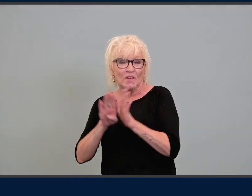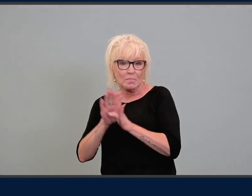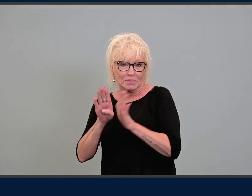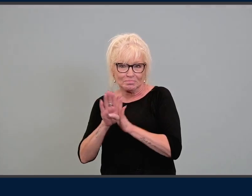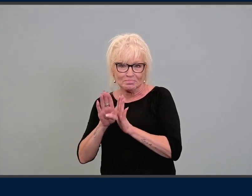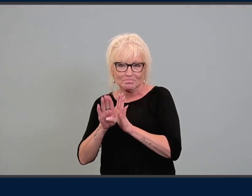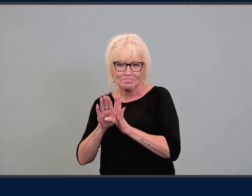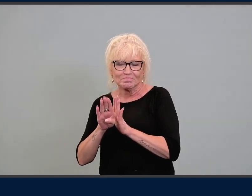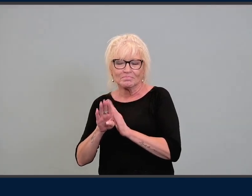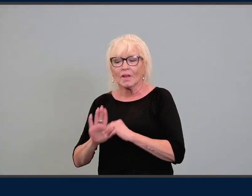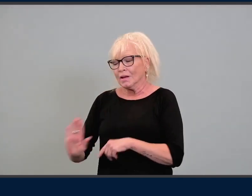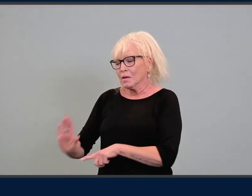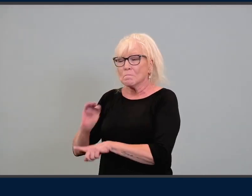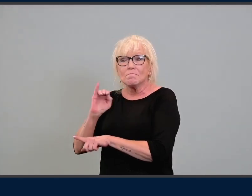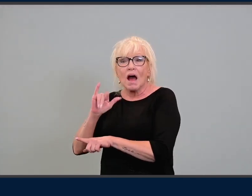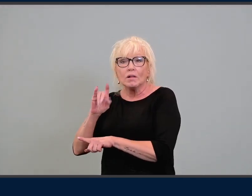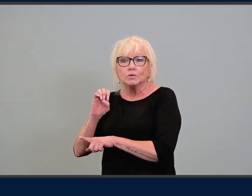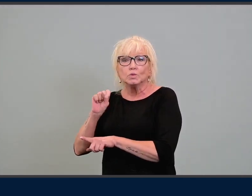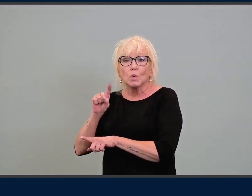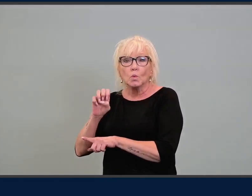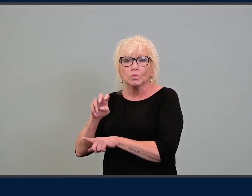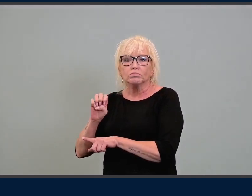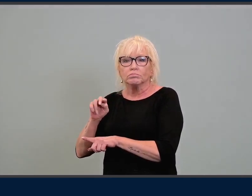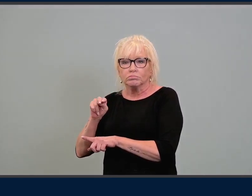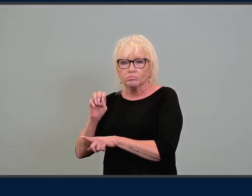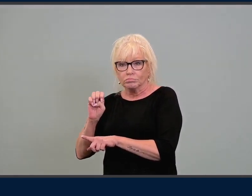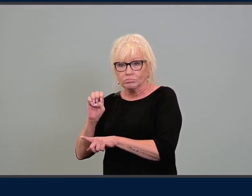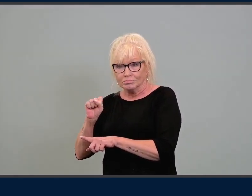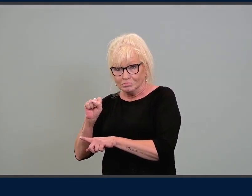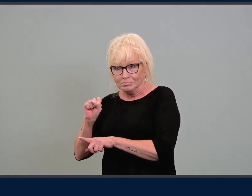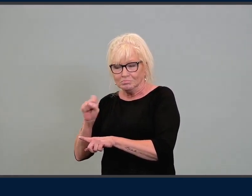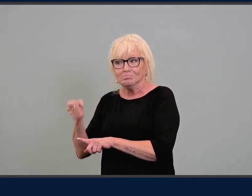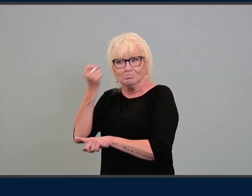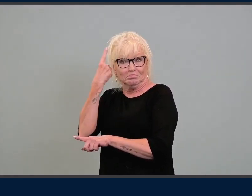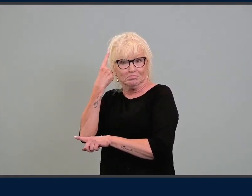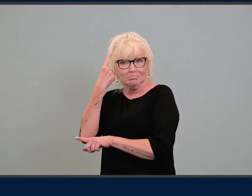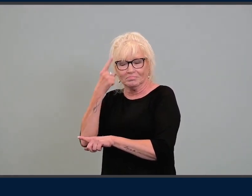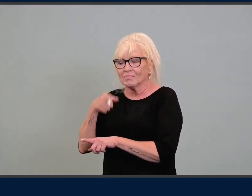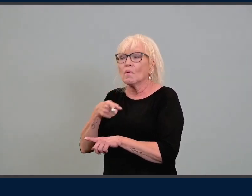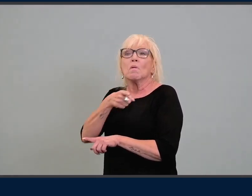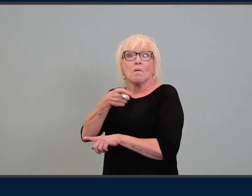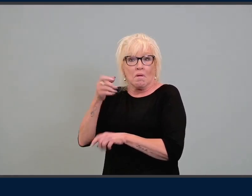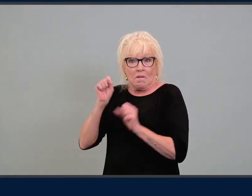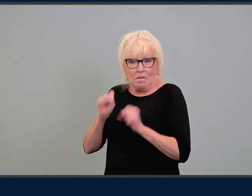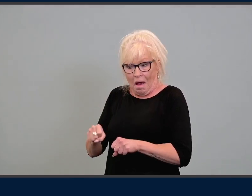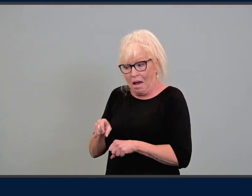development, and also to see if their milestones are being reached and understood. We want to make